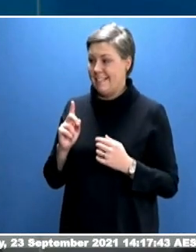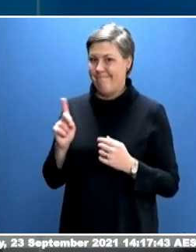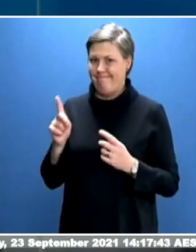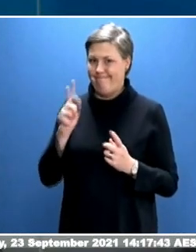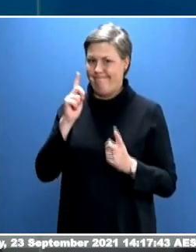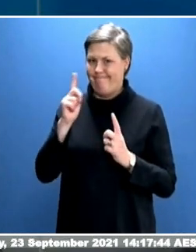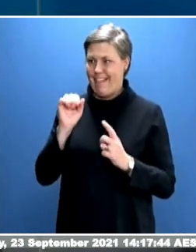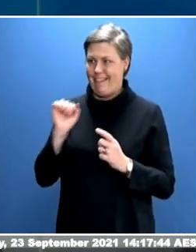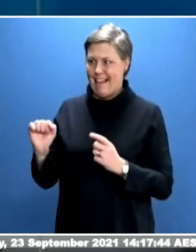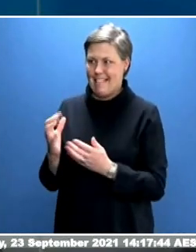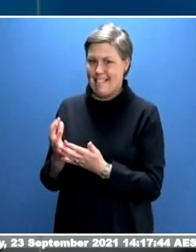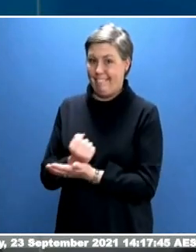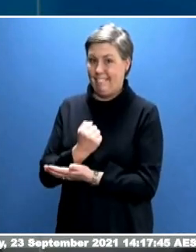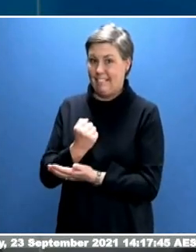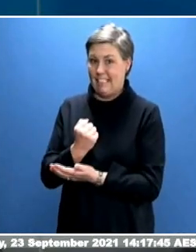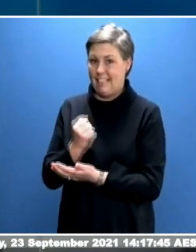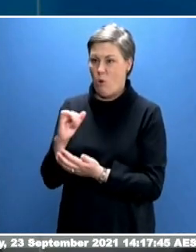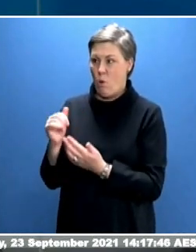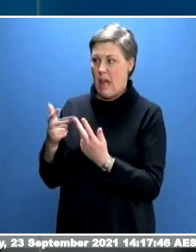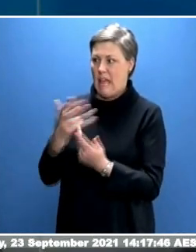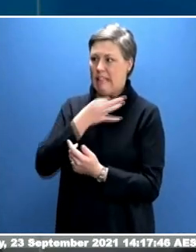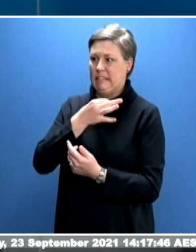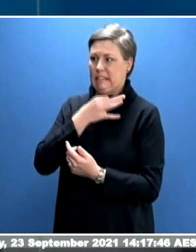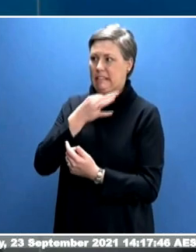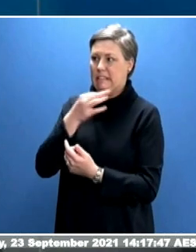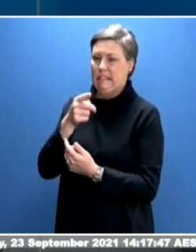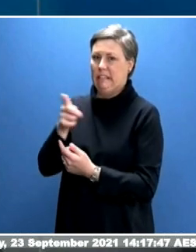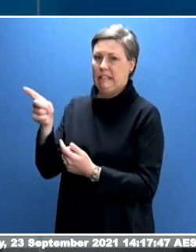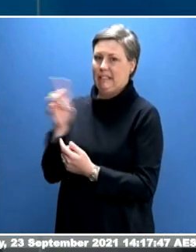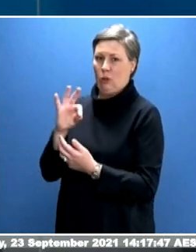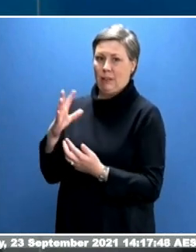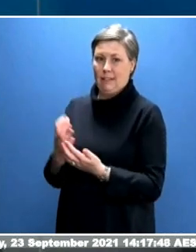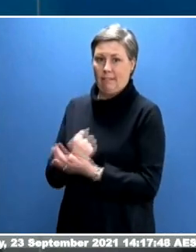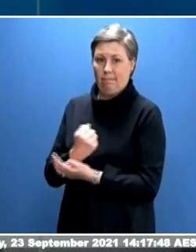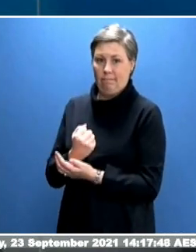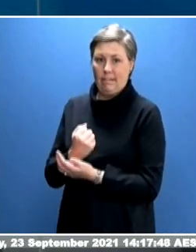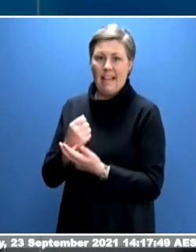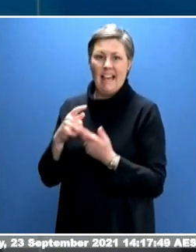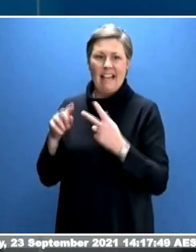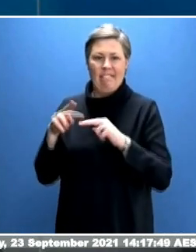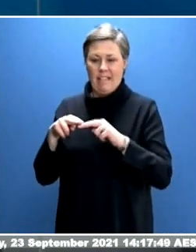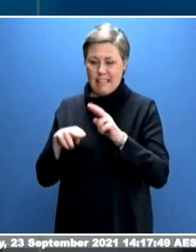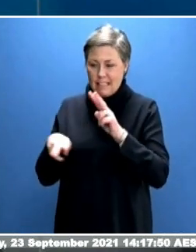person or others, and then any assessment or clinical therapeutic